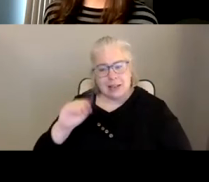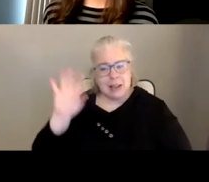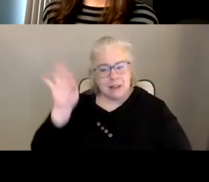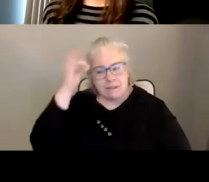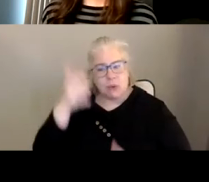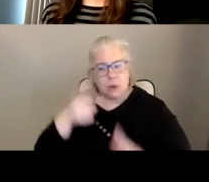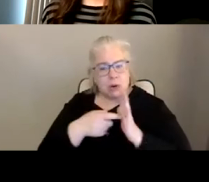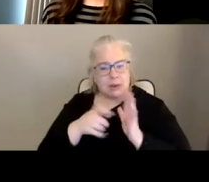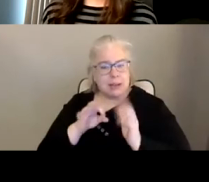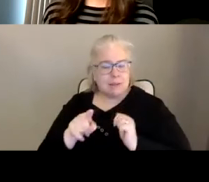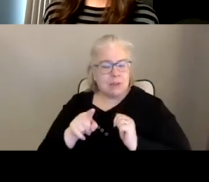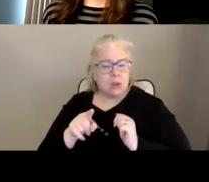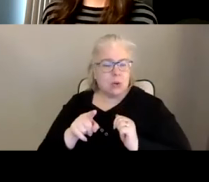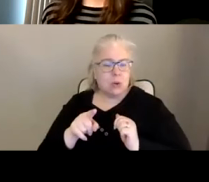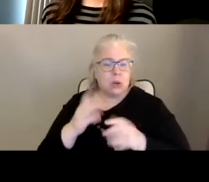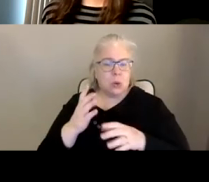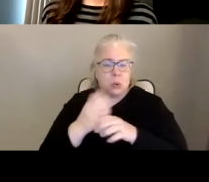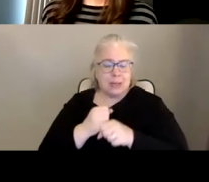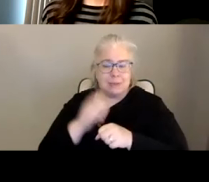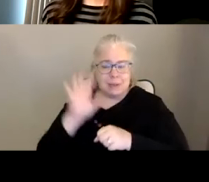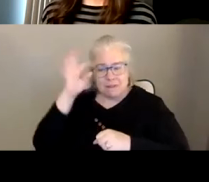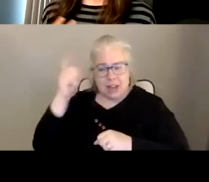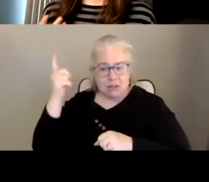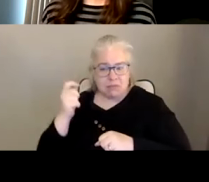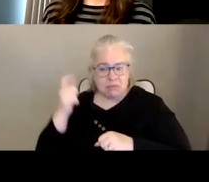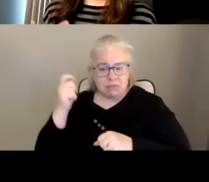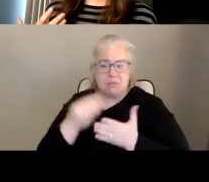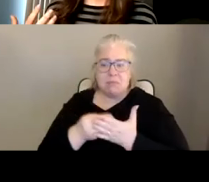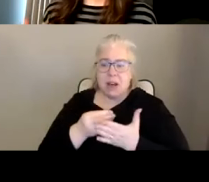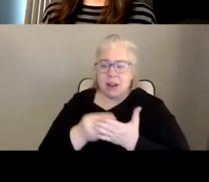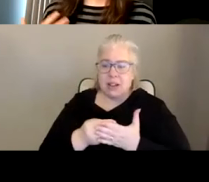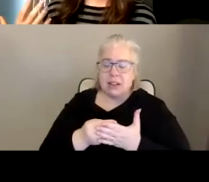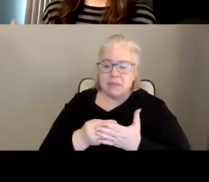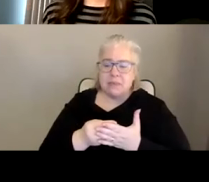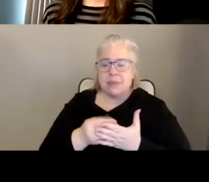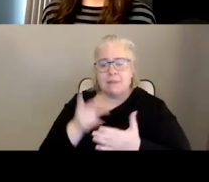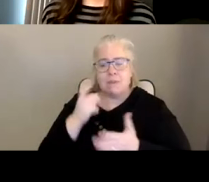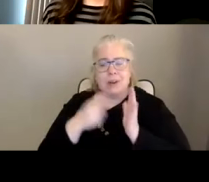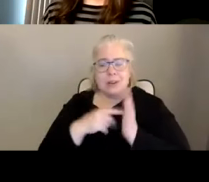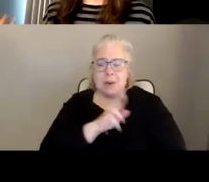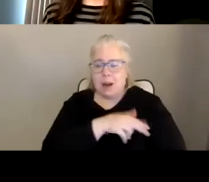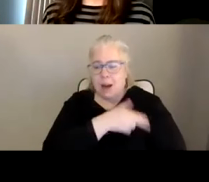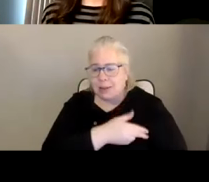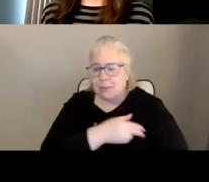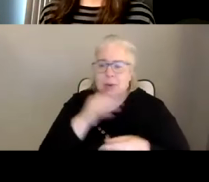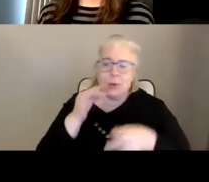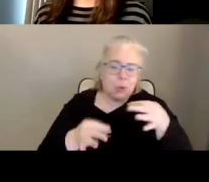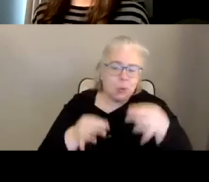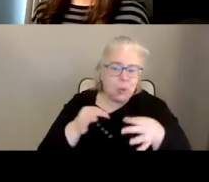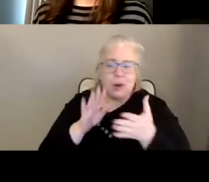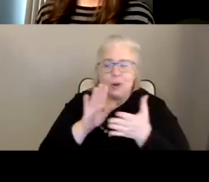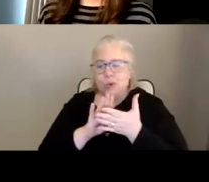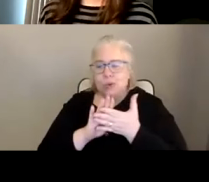if you are receiving federal funds. And certainly hospitals, courts, education all fall under this.